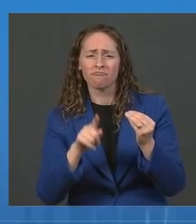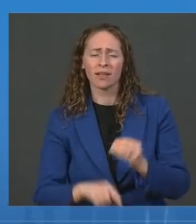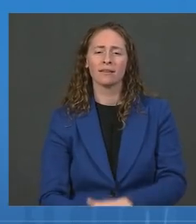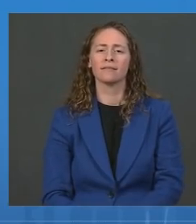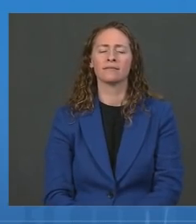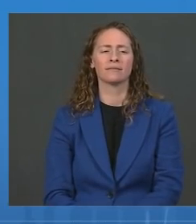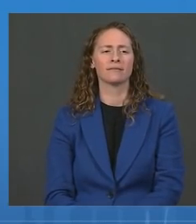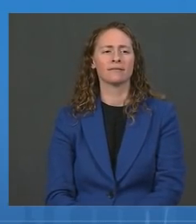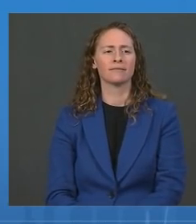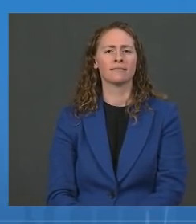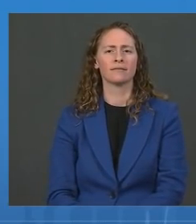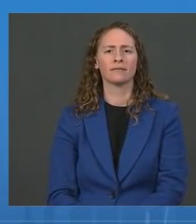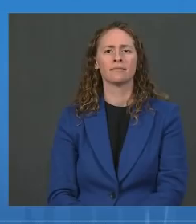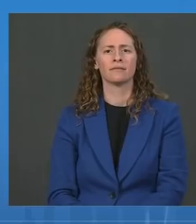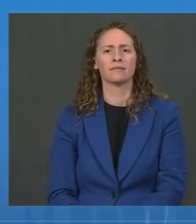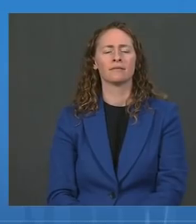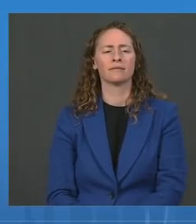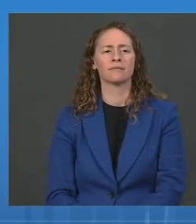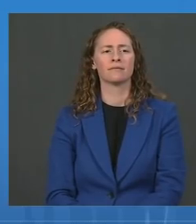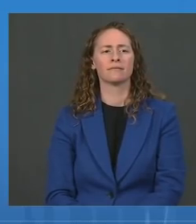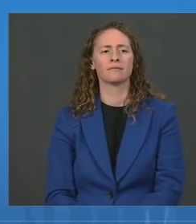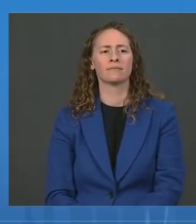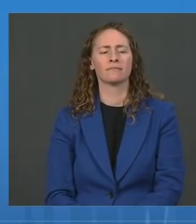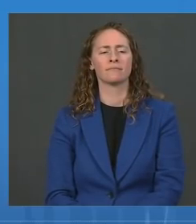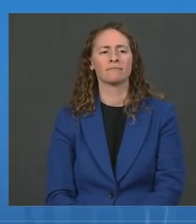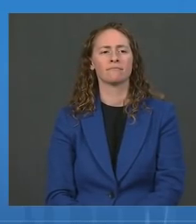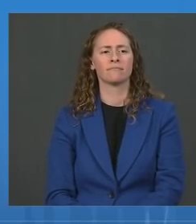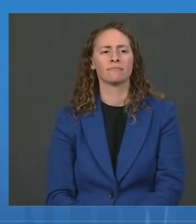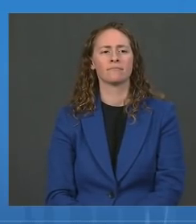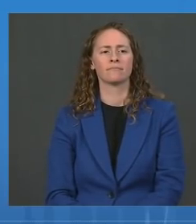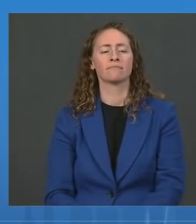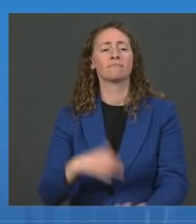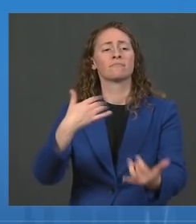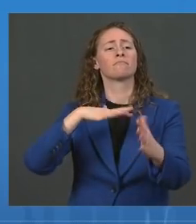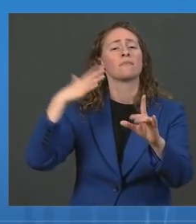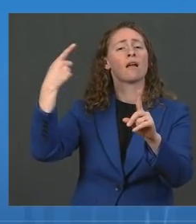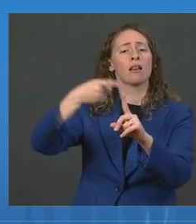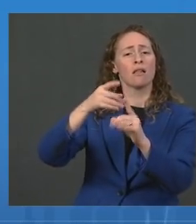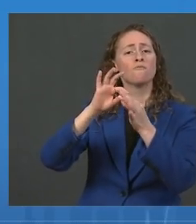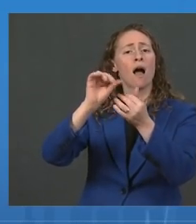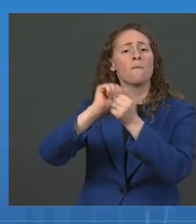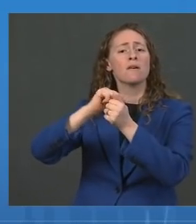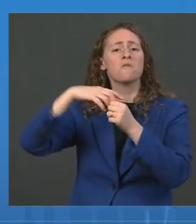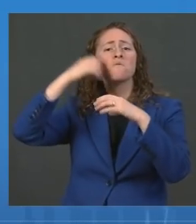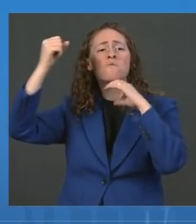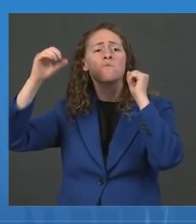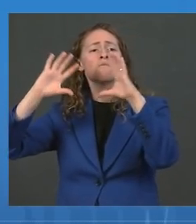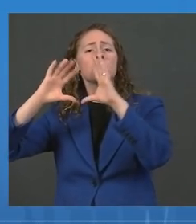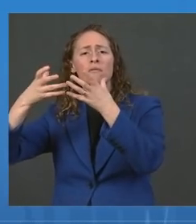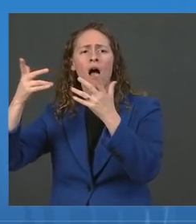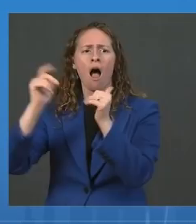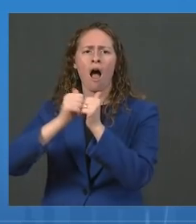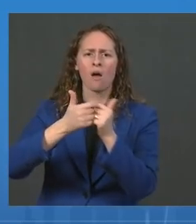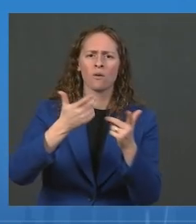to the broader questions, you know, about seniors and kids and how do we protect them: The measures that the President announced yesterday,